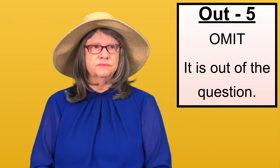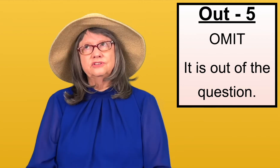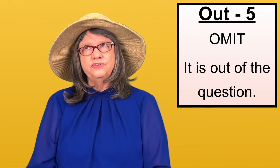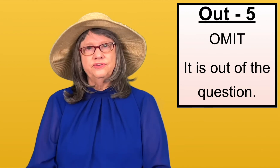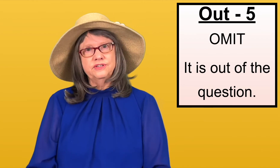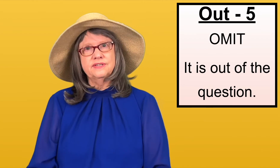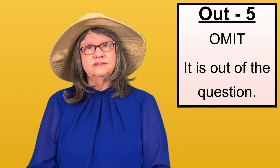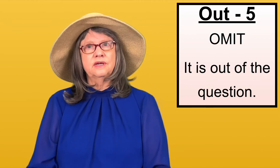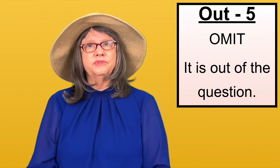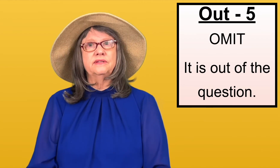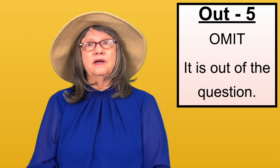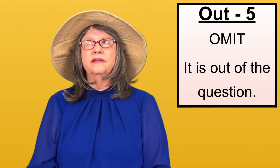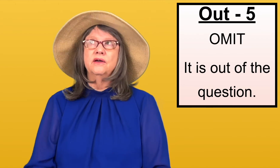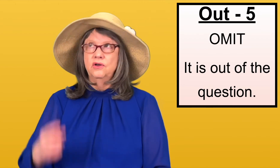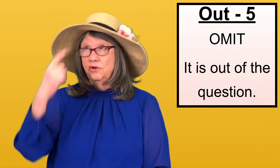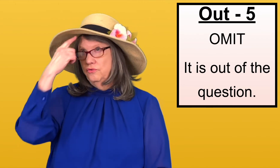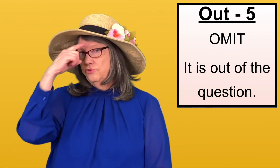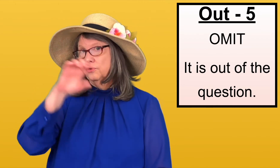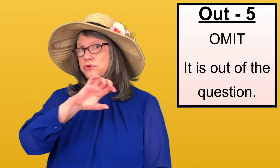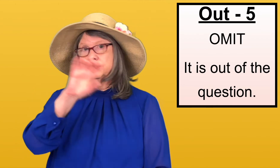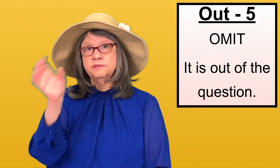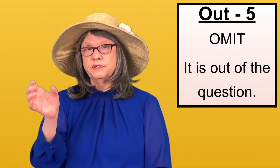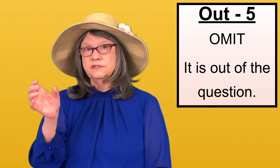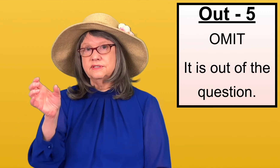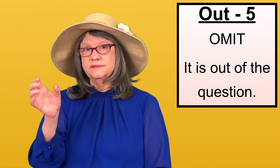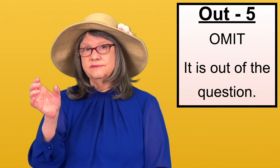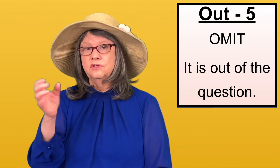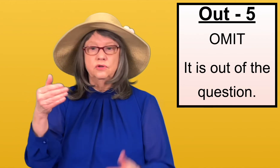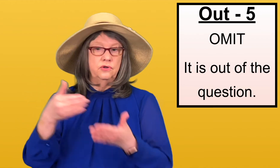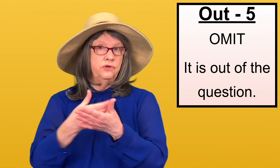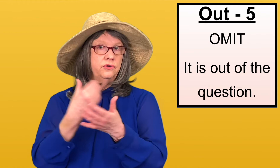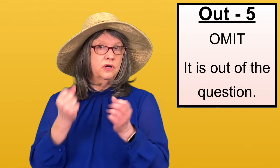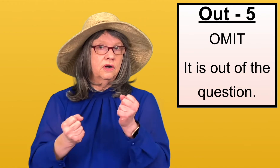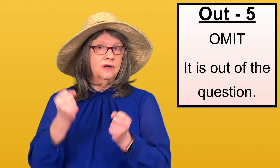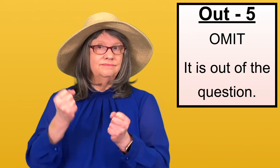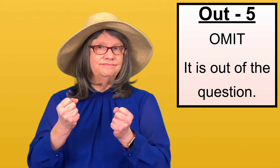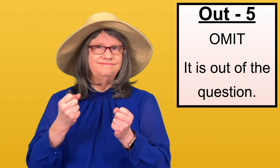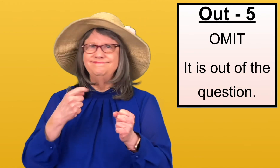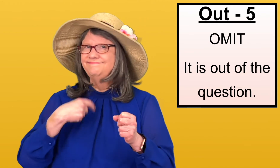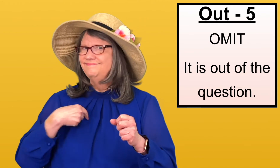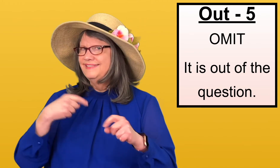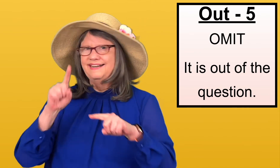So you could sign something like FOR CHRISTMAS, NEW CAR?